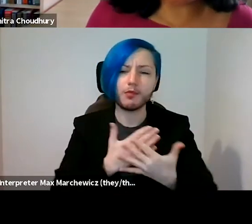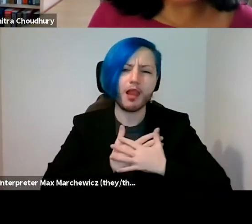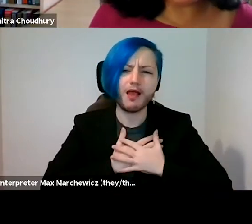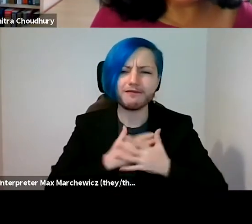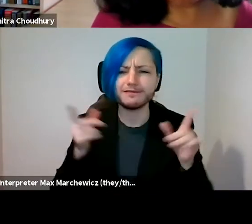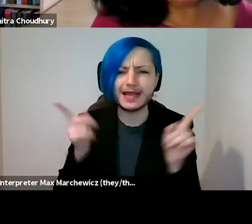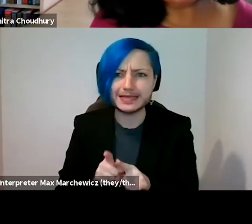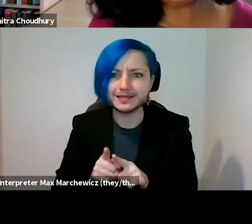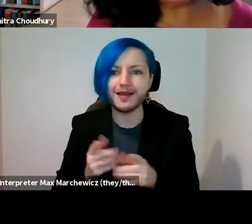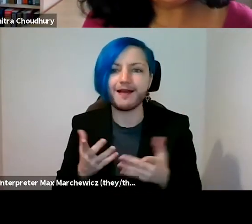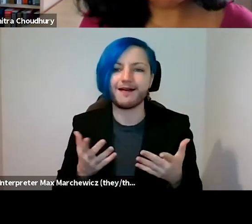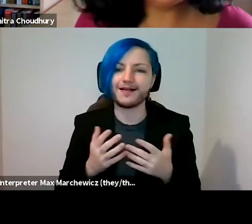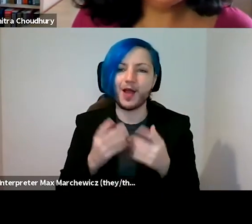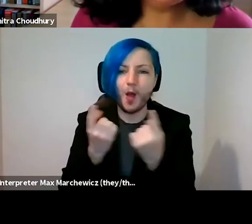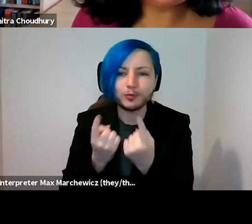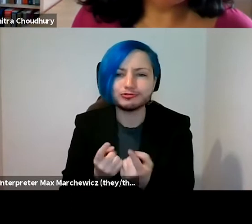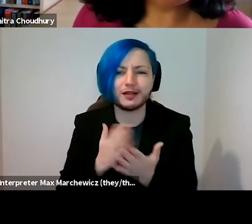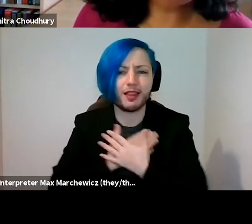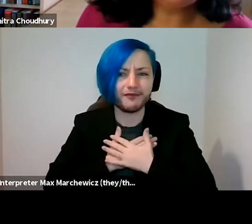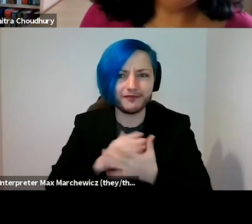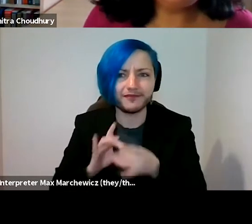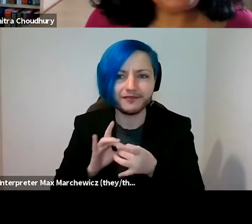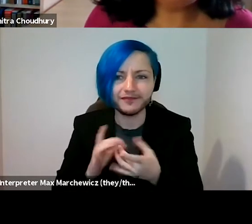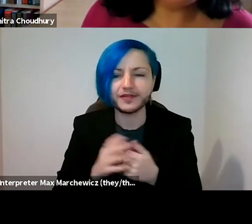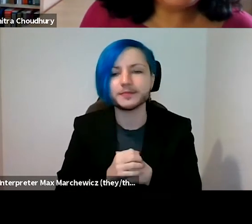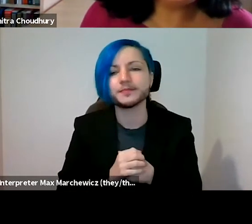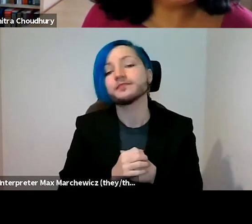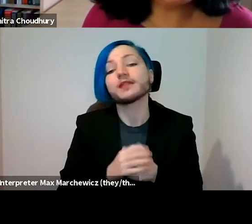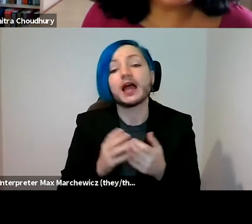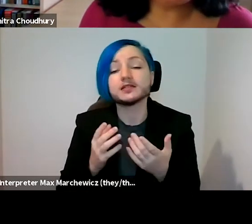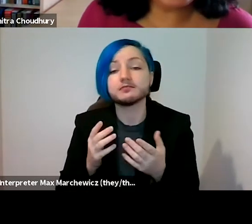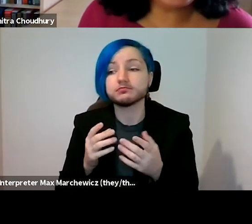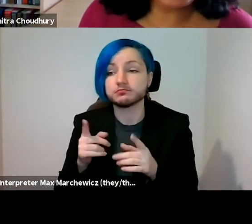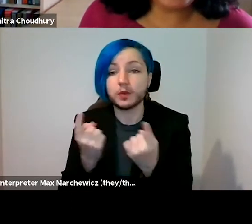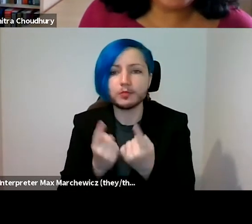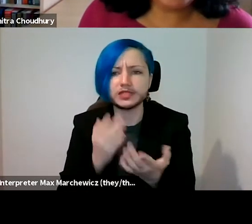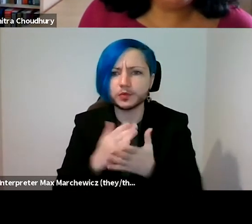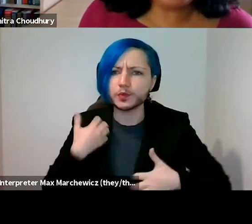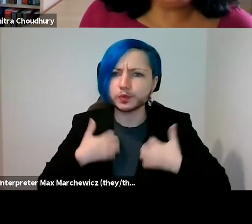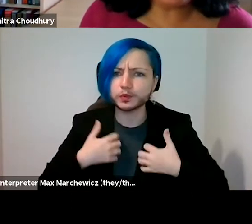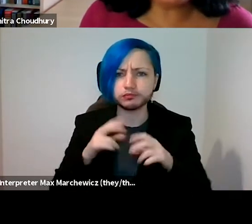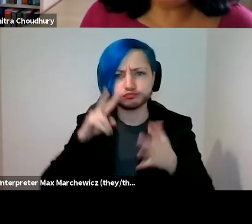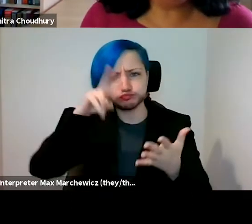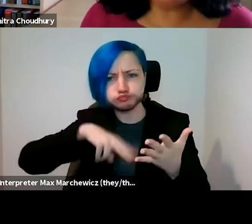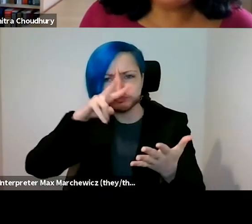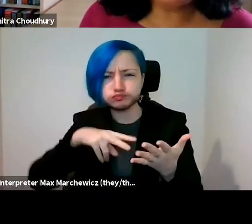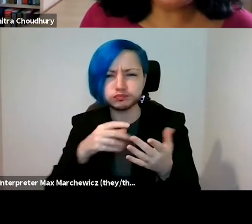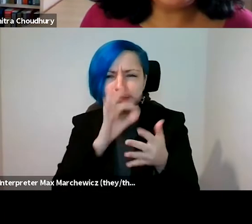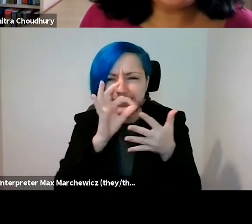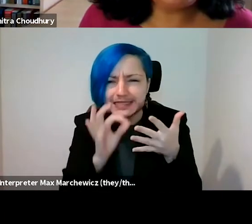so continental objects, no doubt, can offer a unique feast to the eyes anyways, but in recent months and years,